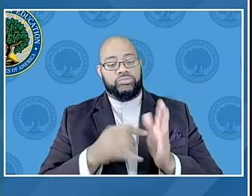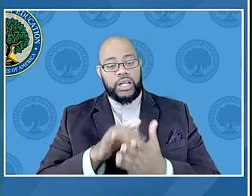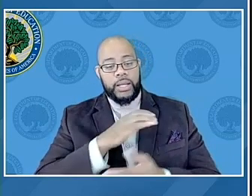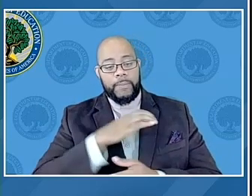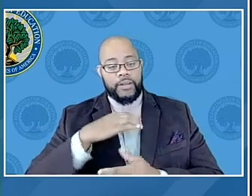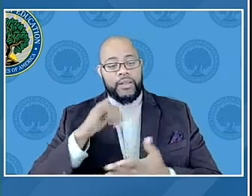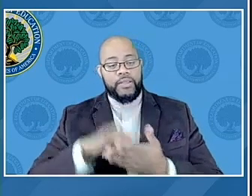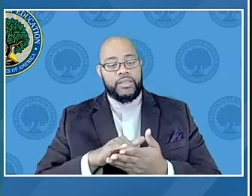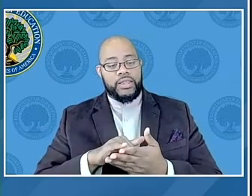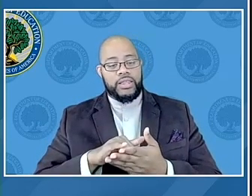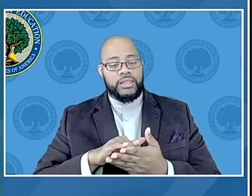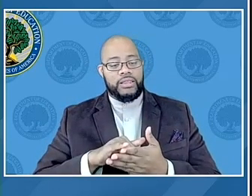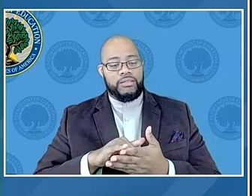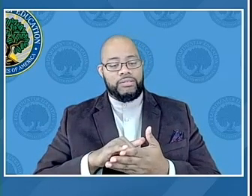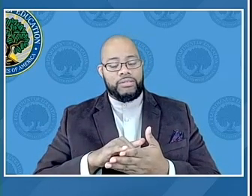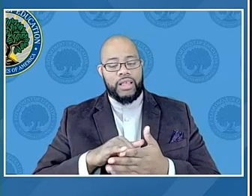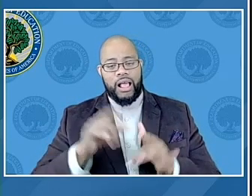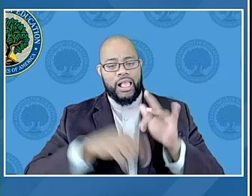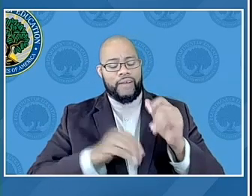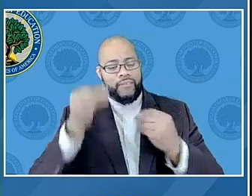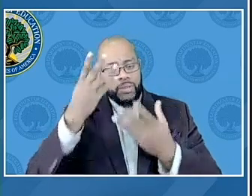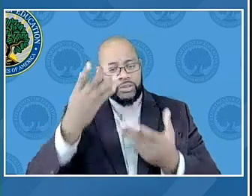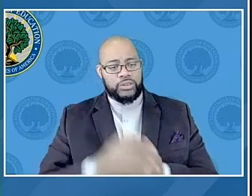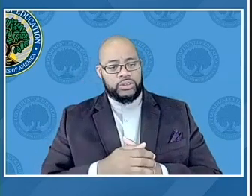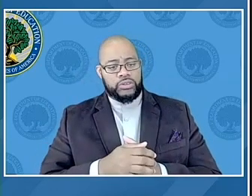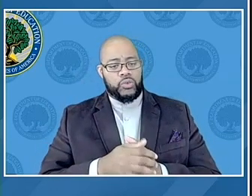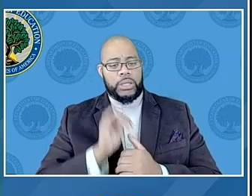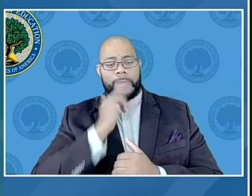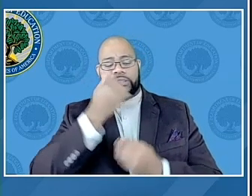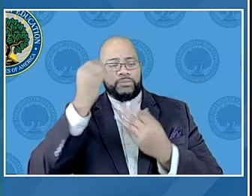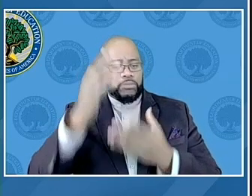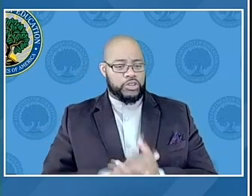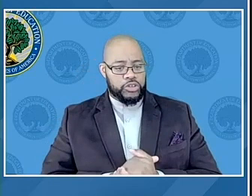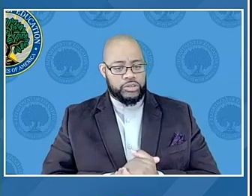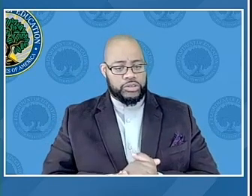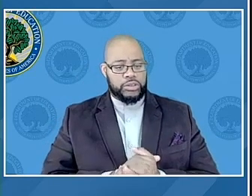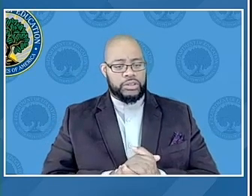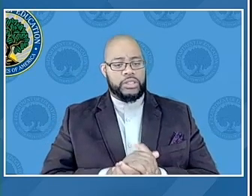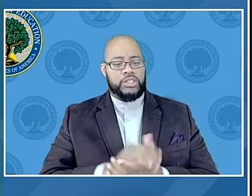information, or for that matter, misinformation by servicers such as Sallie